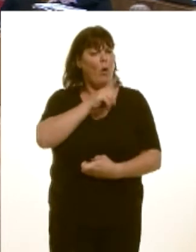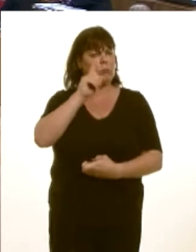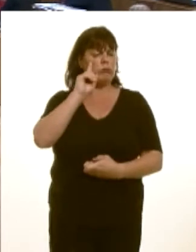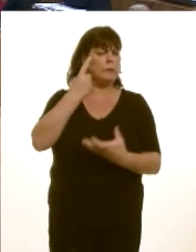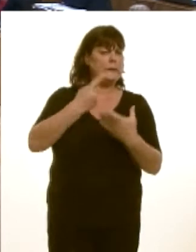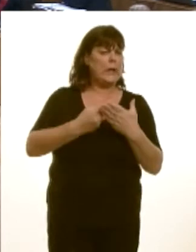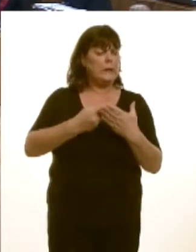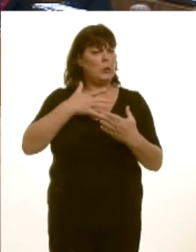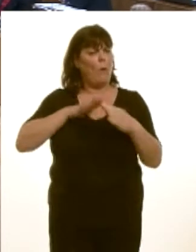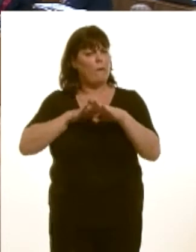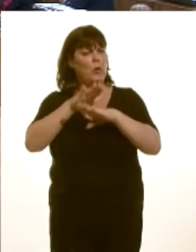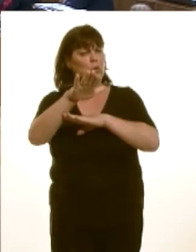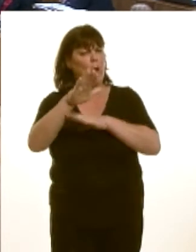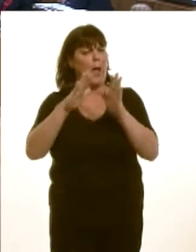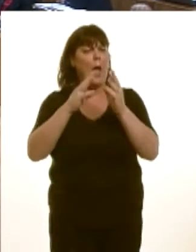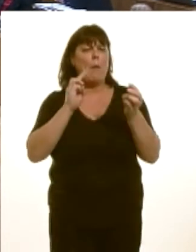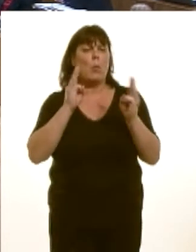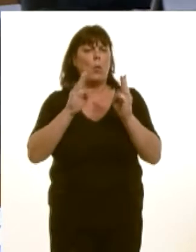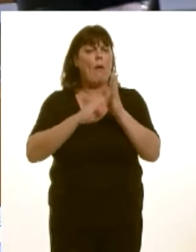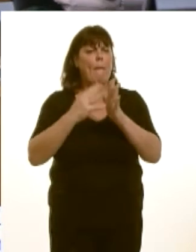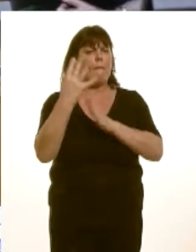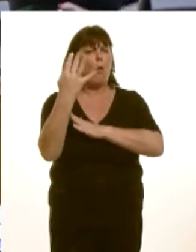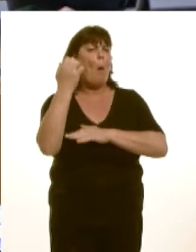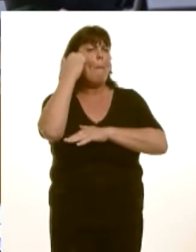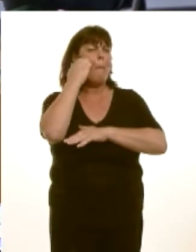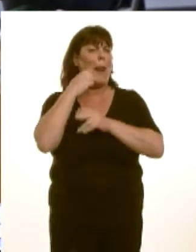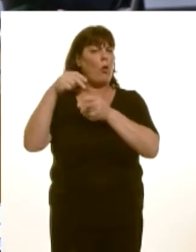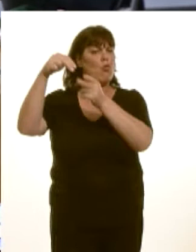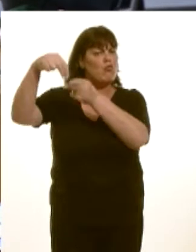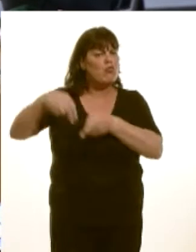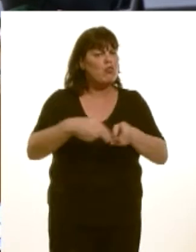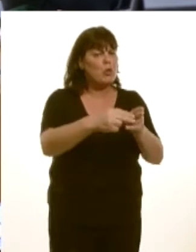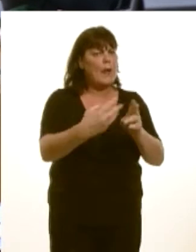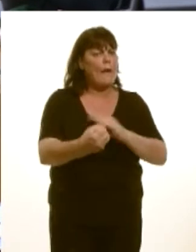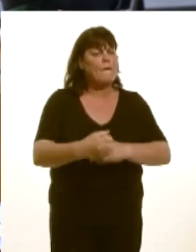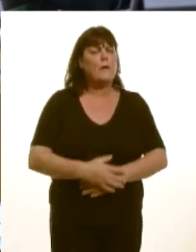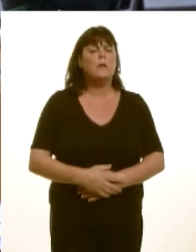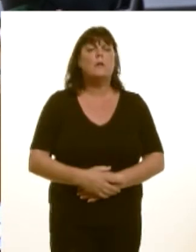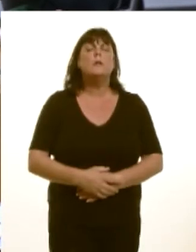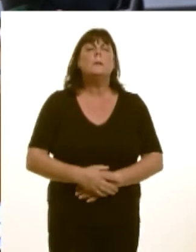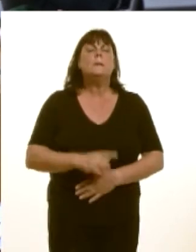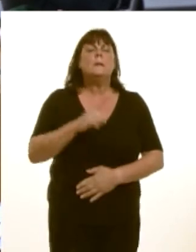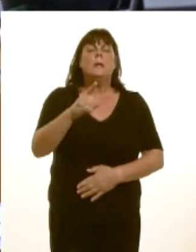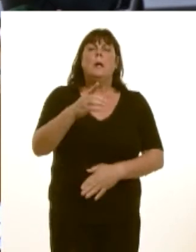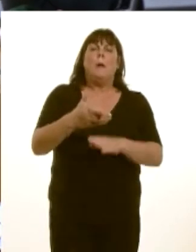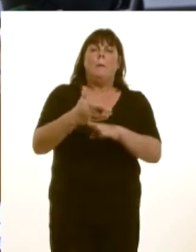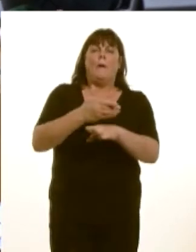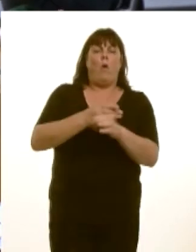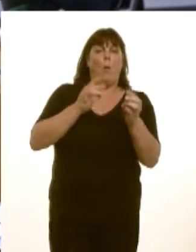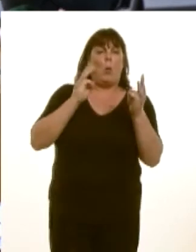OAQ(4)1854(FM) Carwyn Jones: Subject, of course, to the necessary examinations that have to take place, such as the environmental impacts and any potential